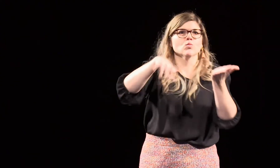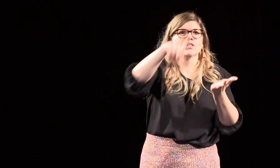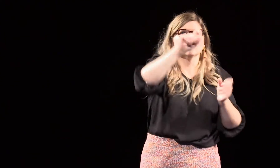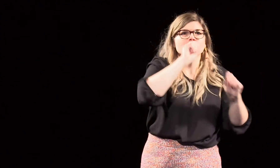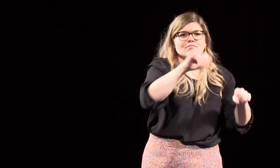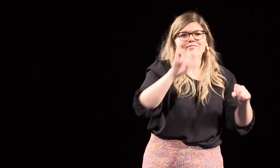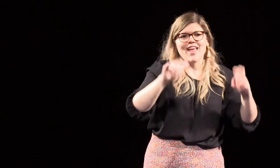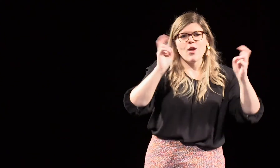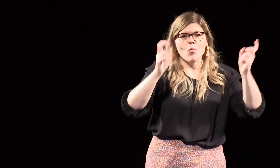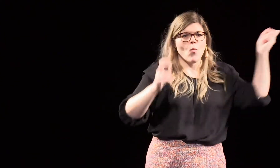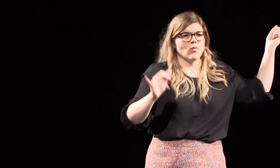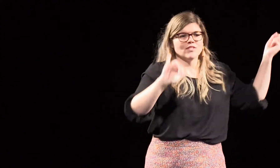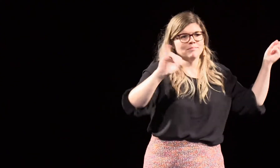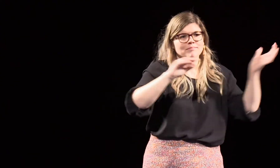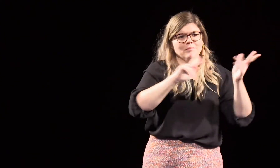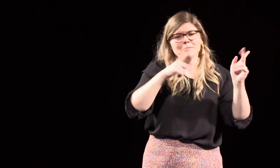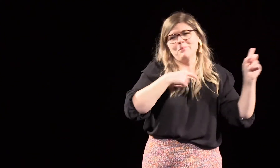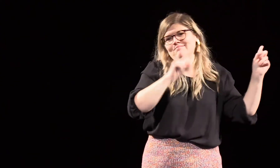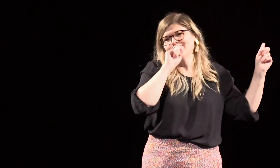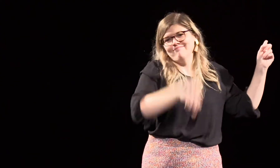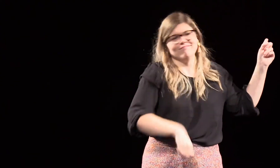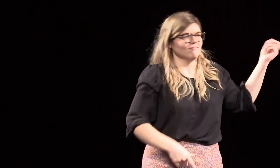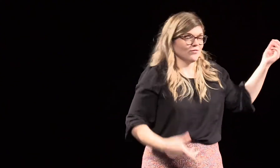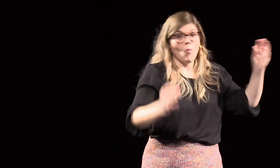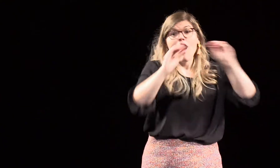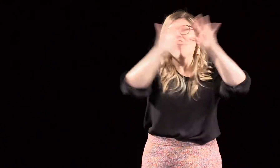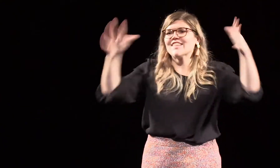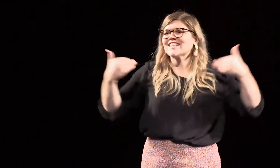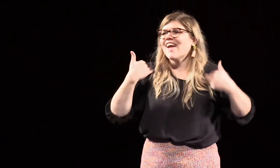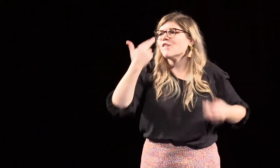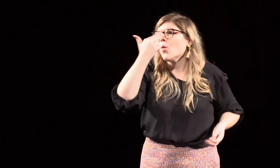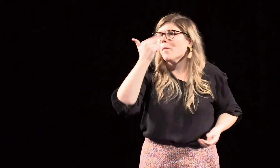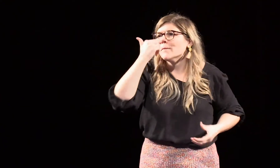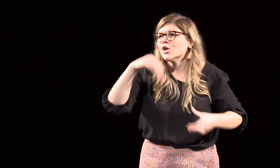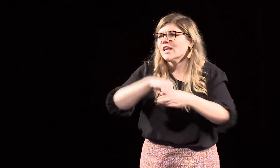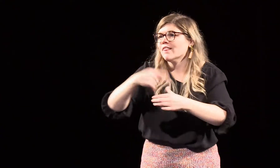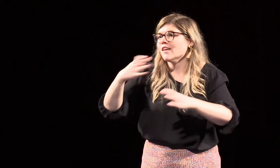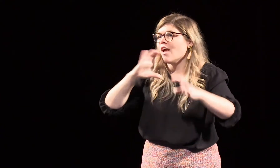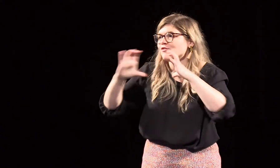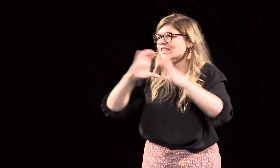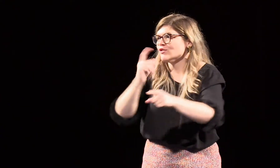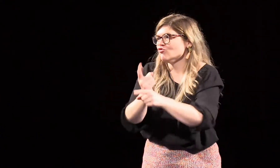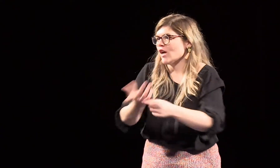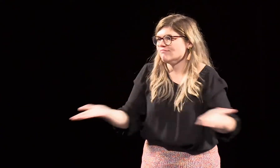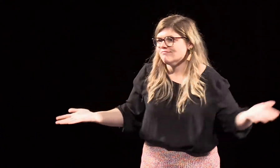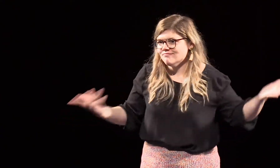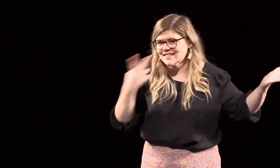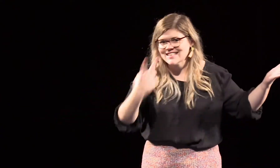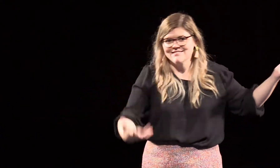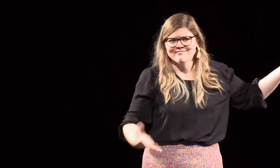Students from my class love this topic here. Obviously they have some humor in their conversation, right?